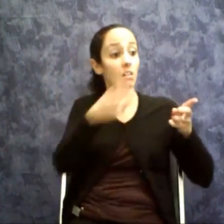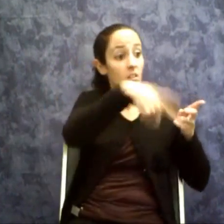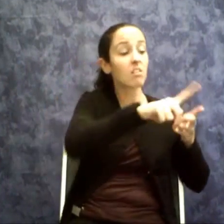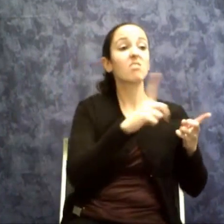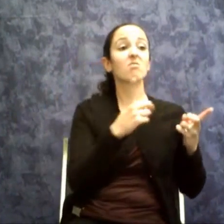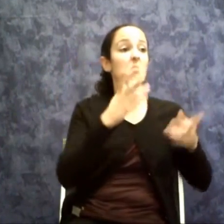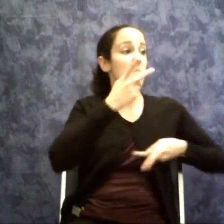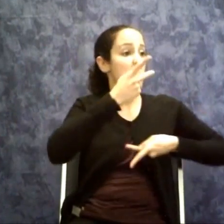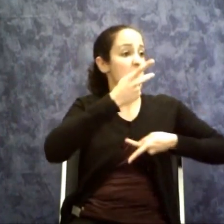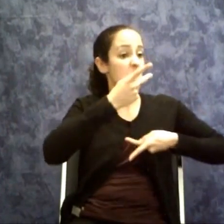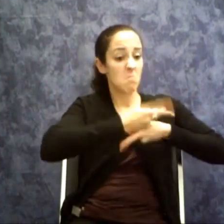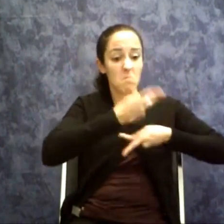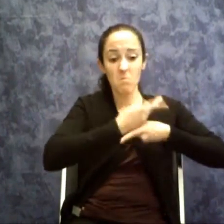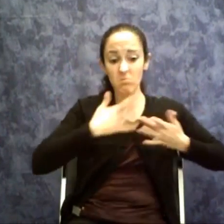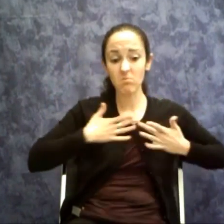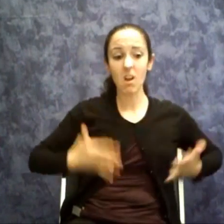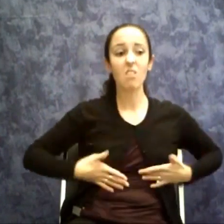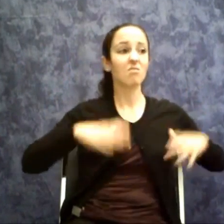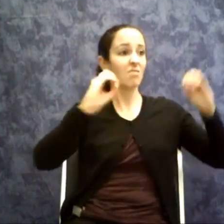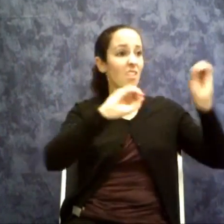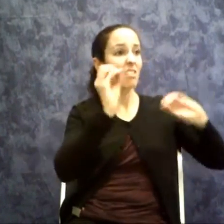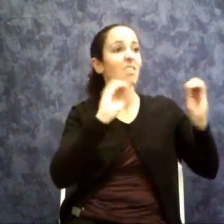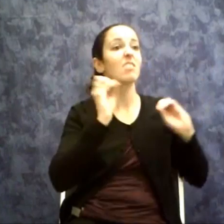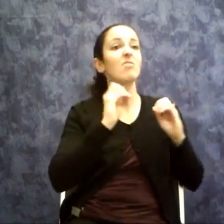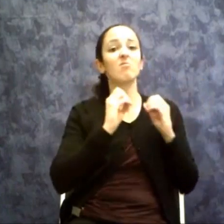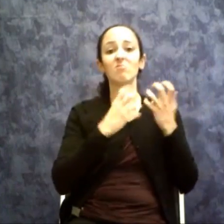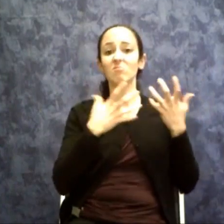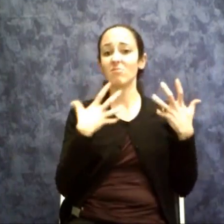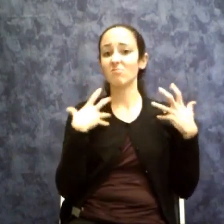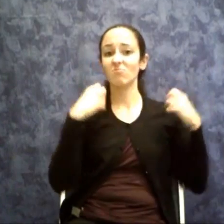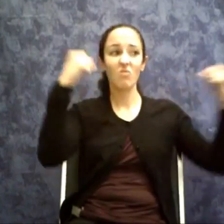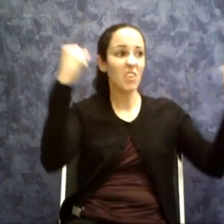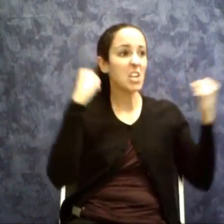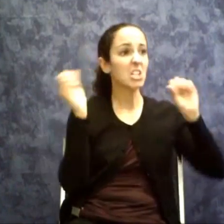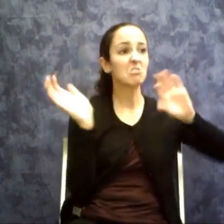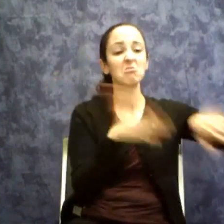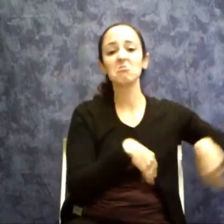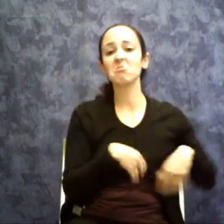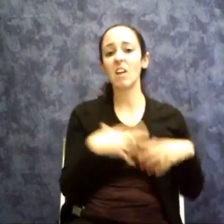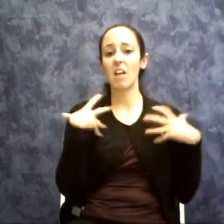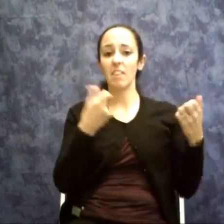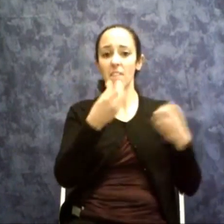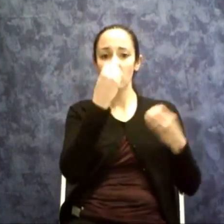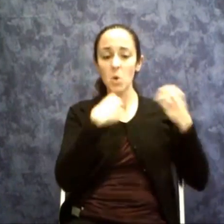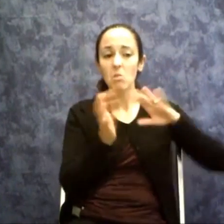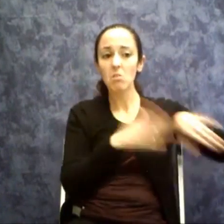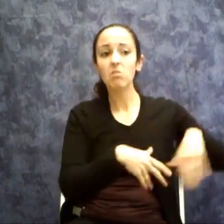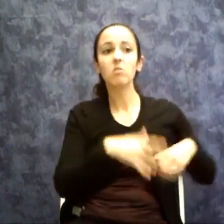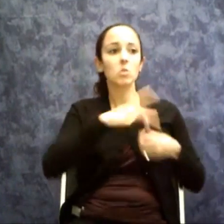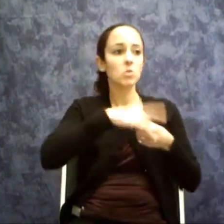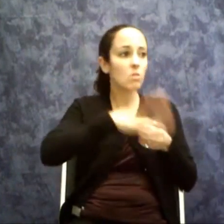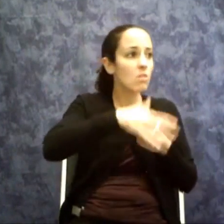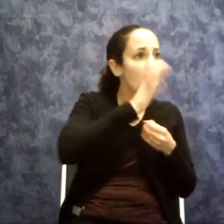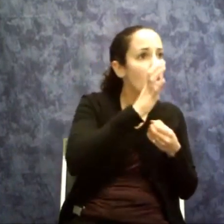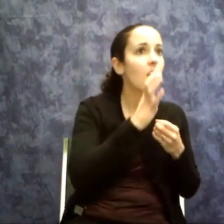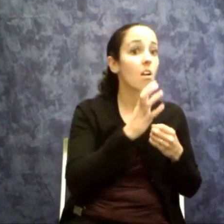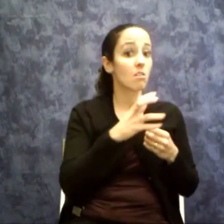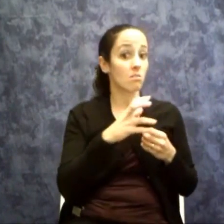However, if you do not take care of your body, don't exercise or eat healthy, and you drink a lot of soda,